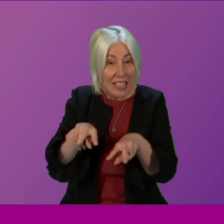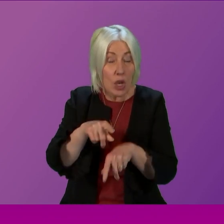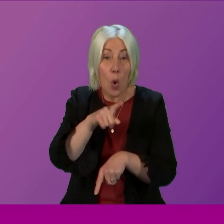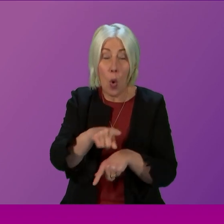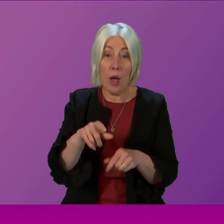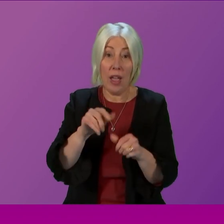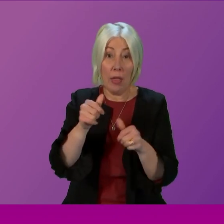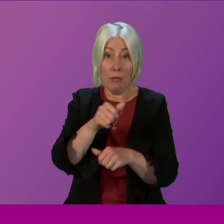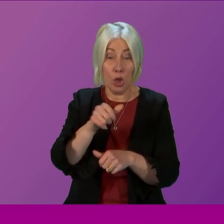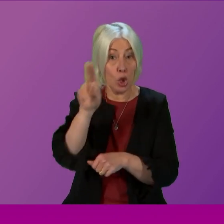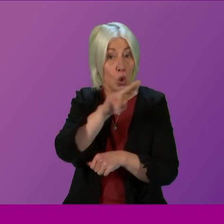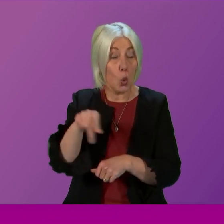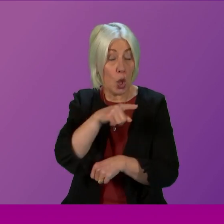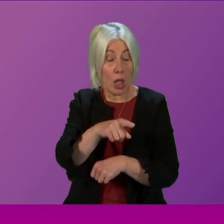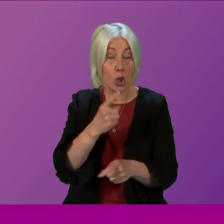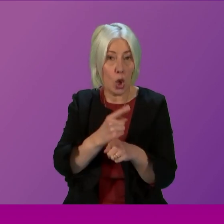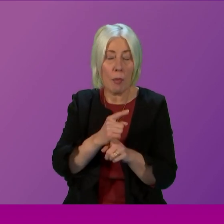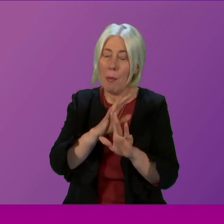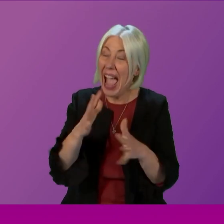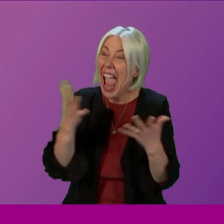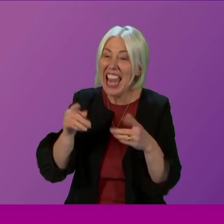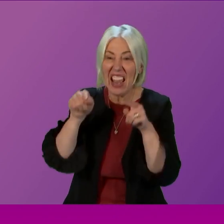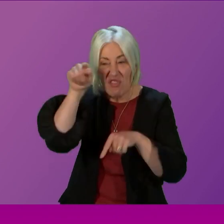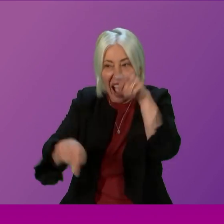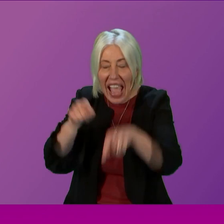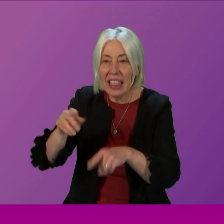but I am very clear that violence towards anyone is unacceptable.